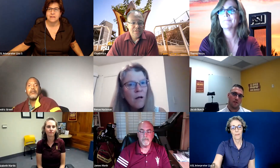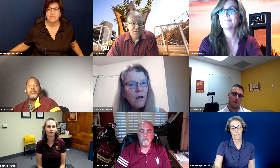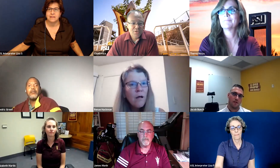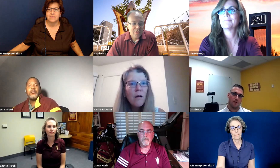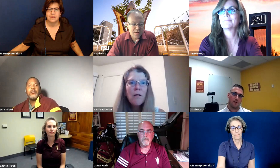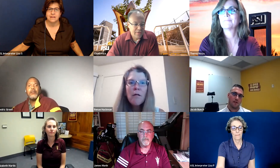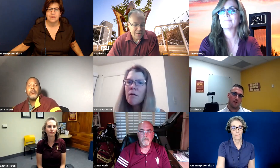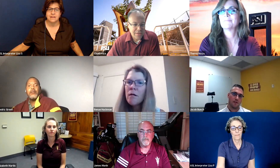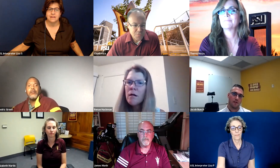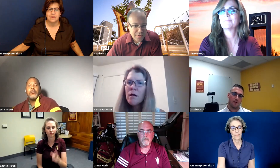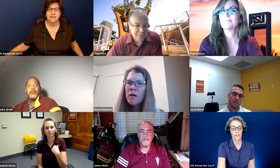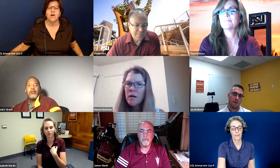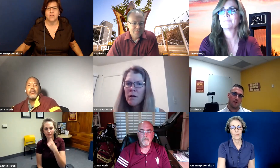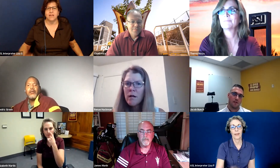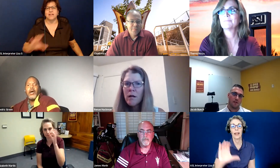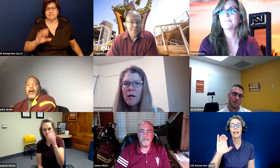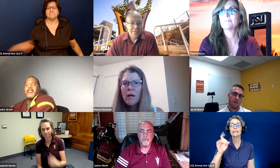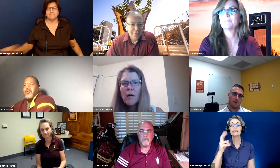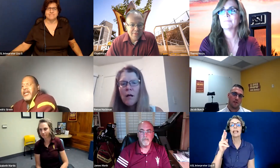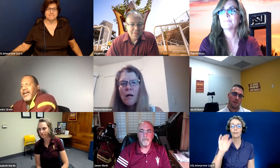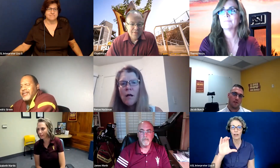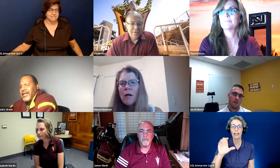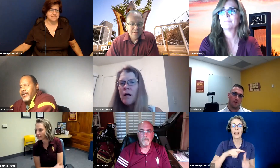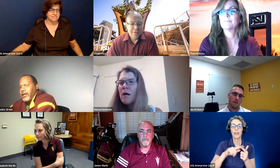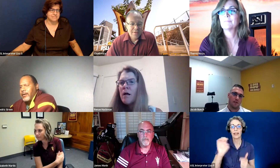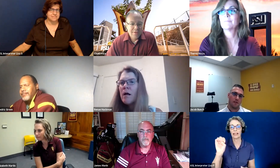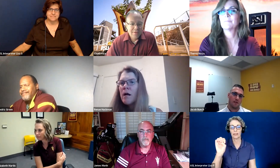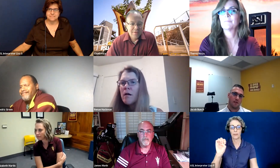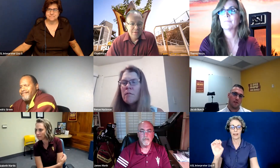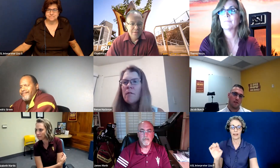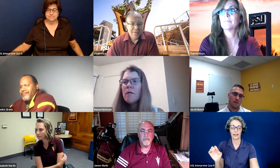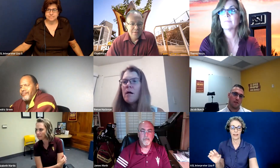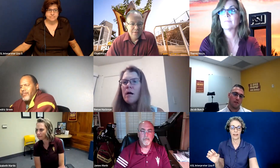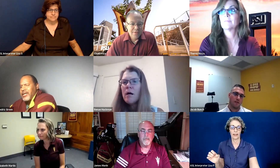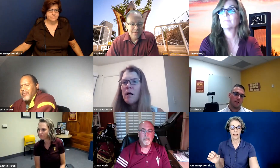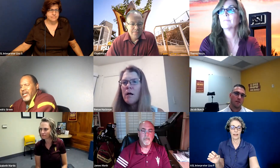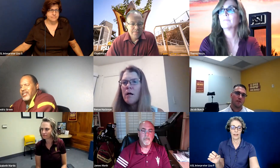Yes Cedric and then Elizabeth. I just wanted to add that the accommodations,